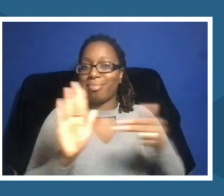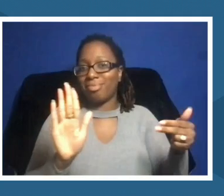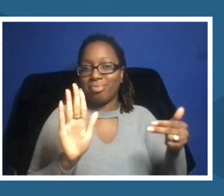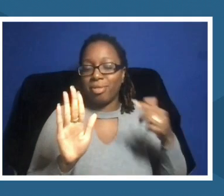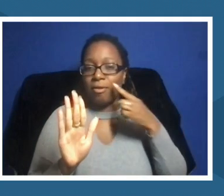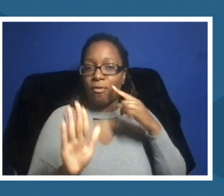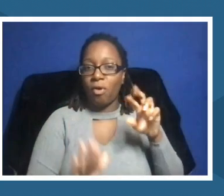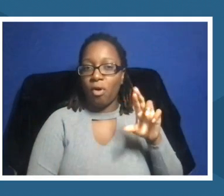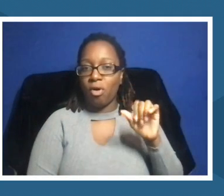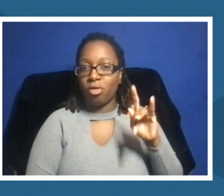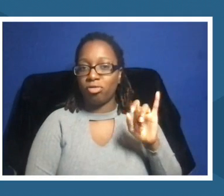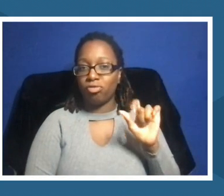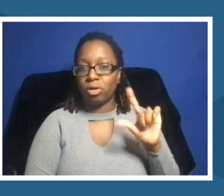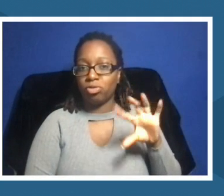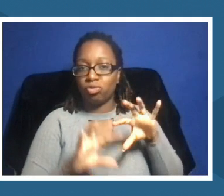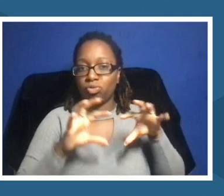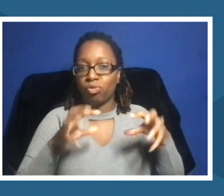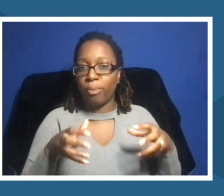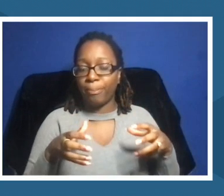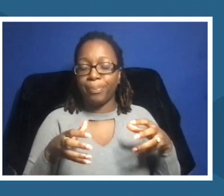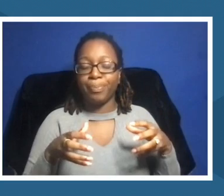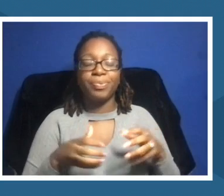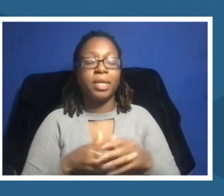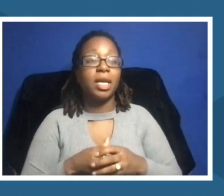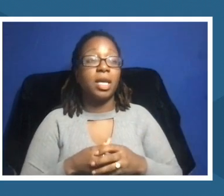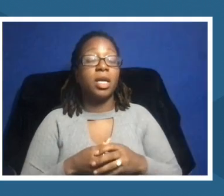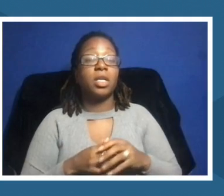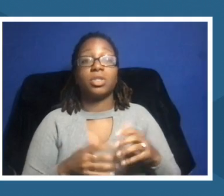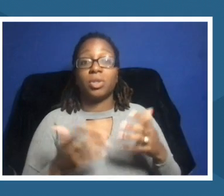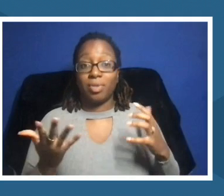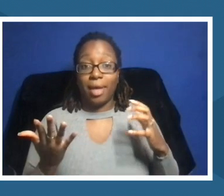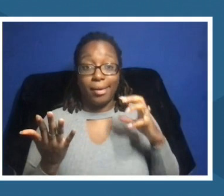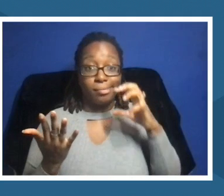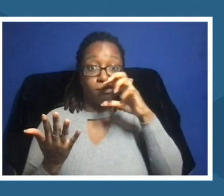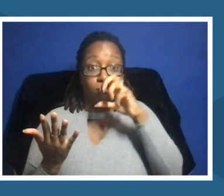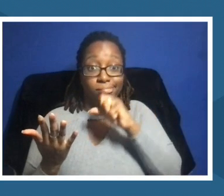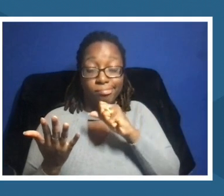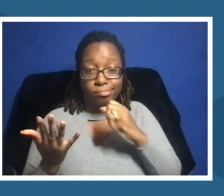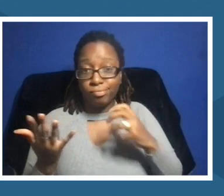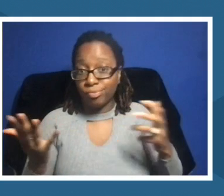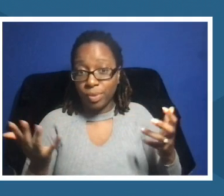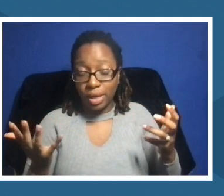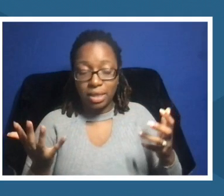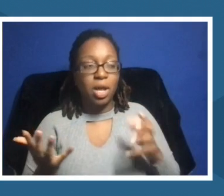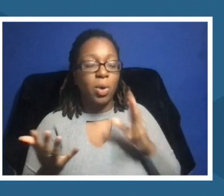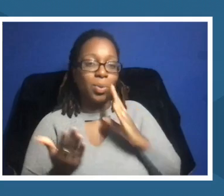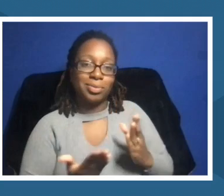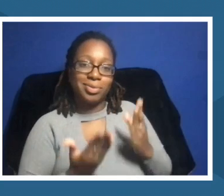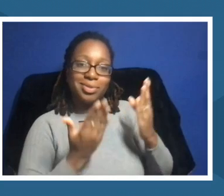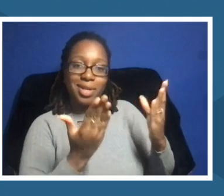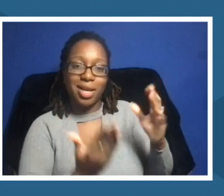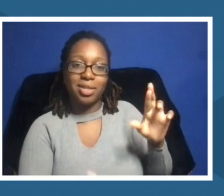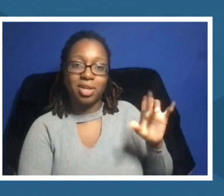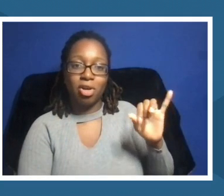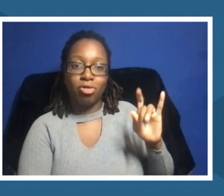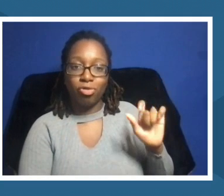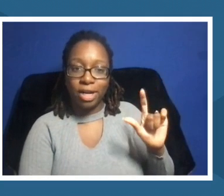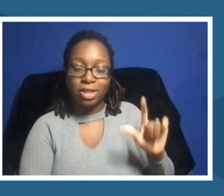at best what this myth does is that it suggests racial and ethnic groups that